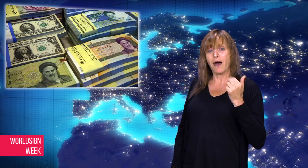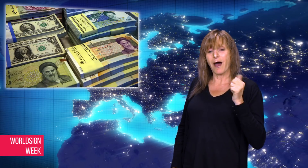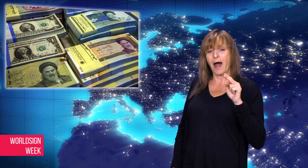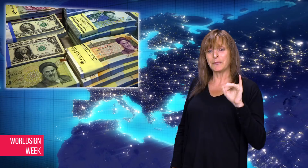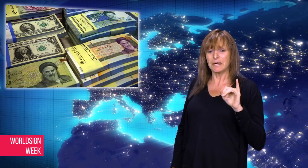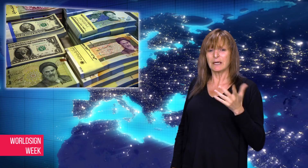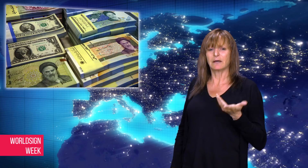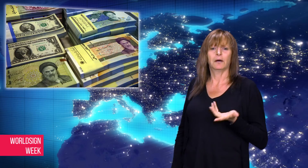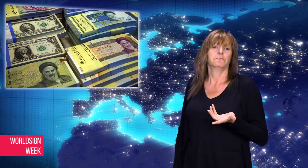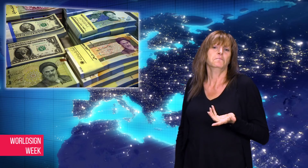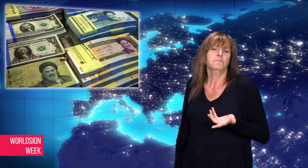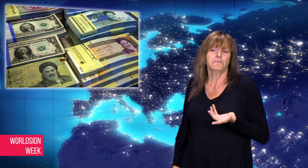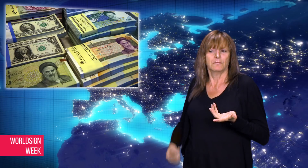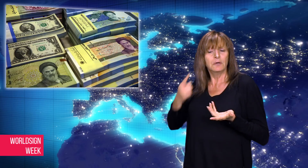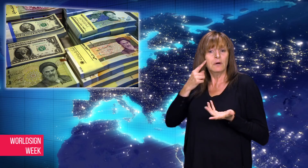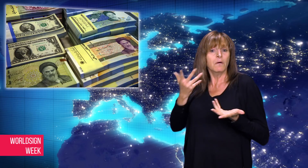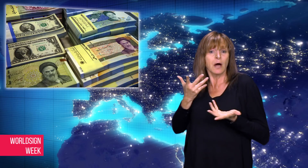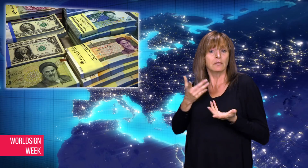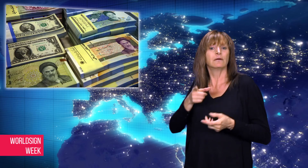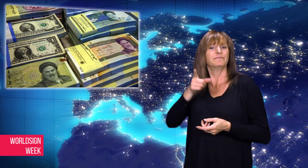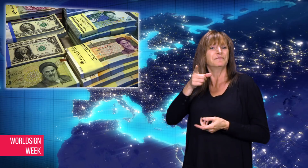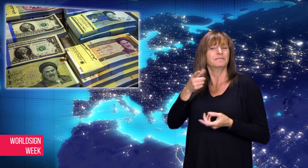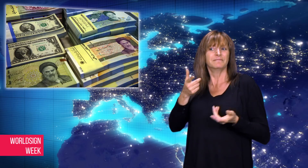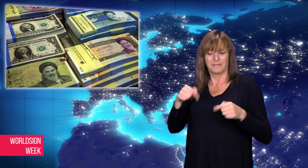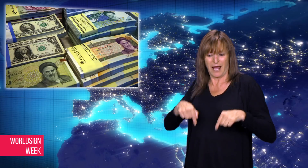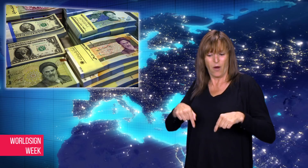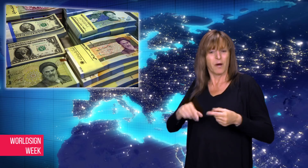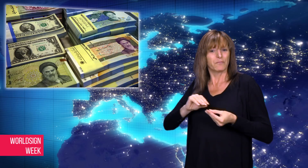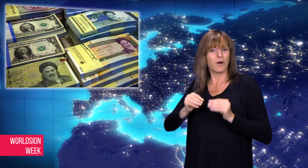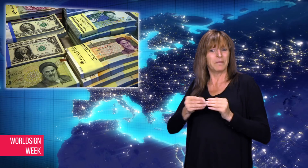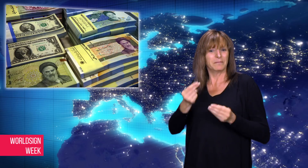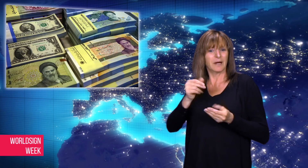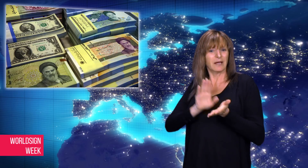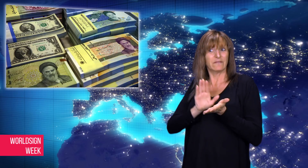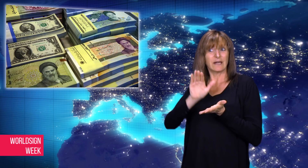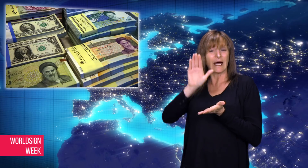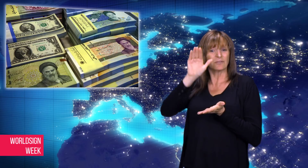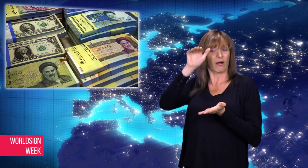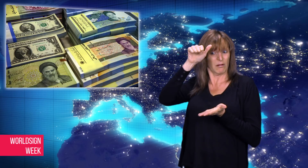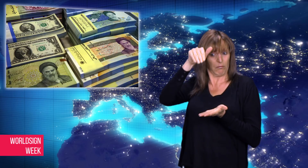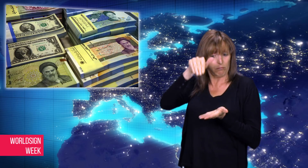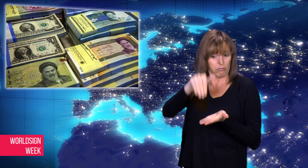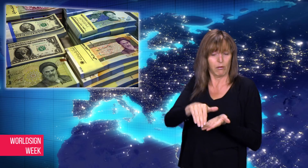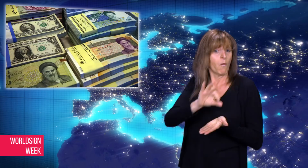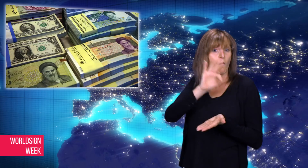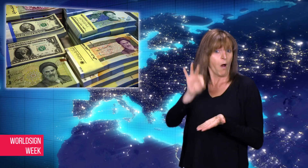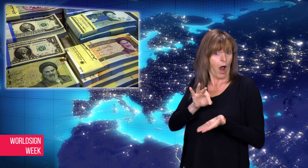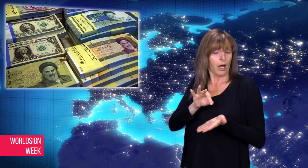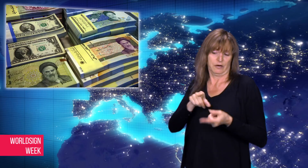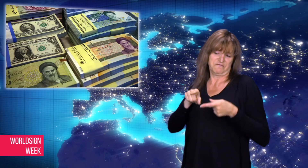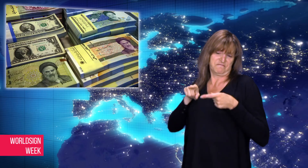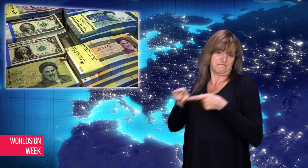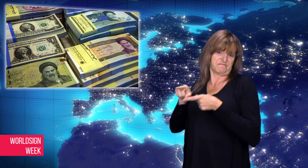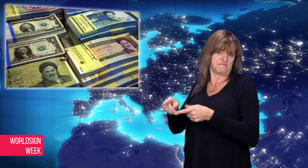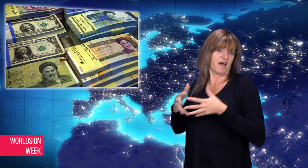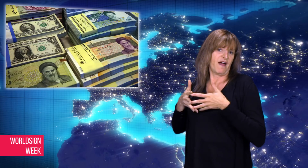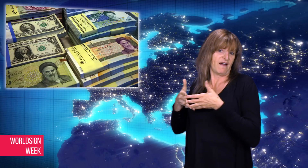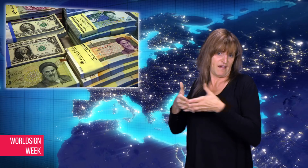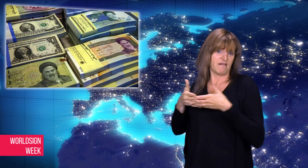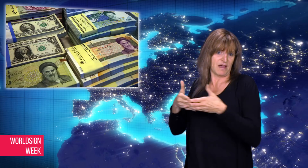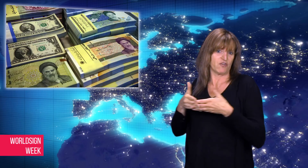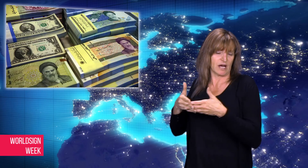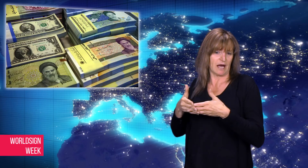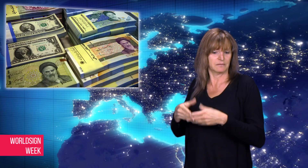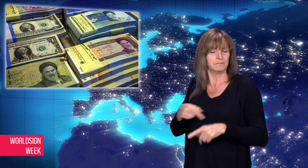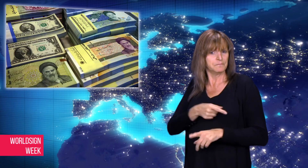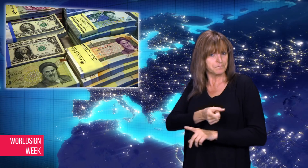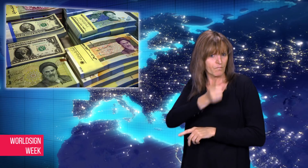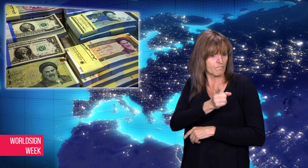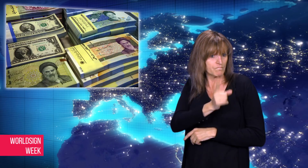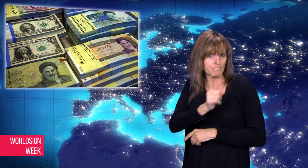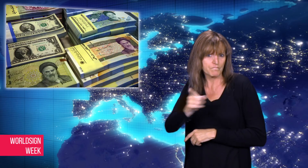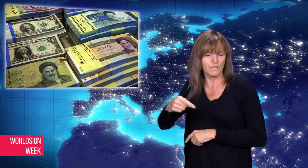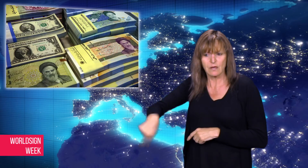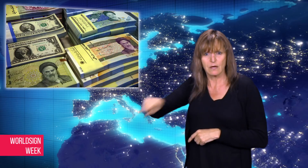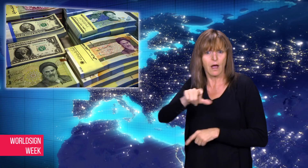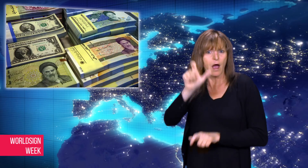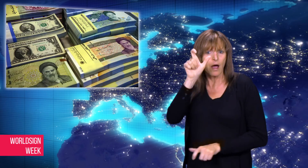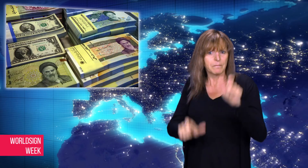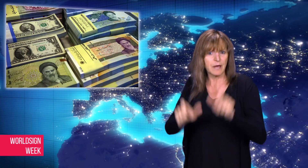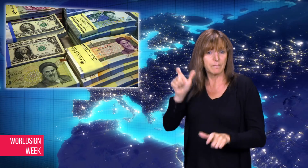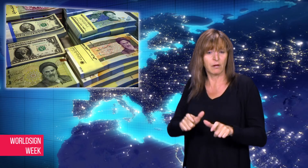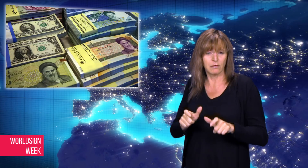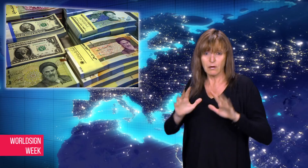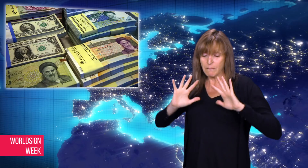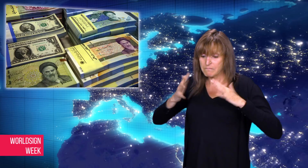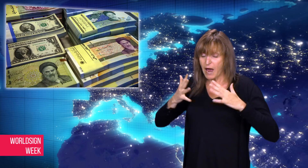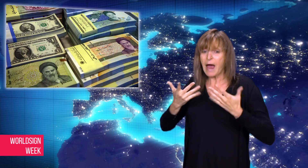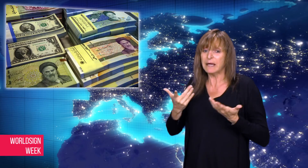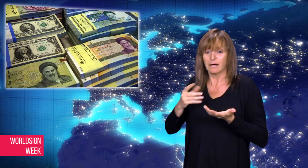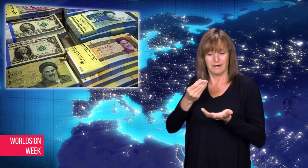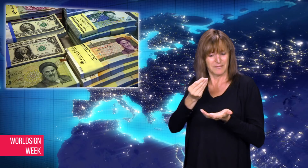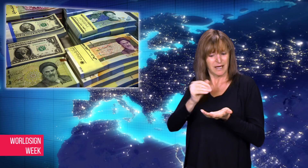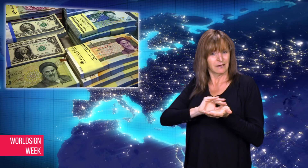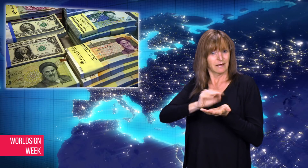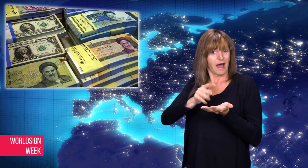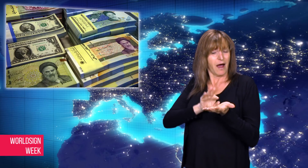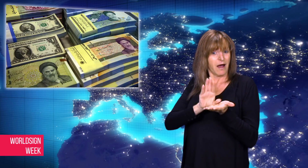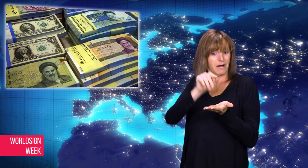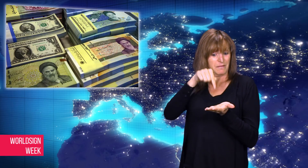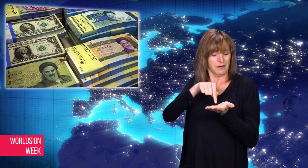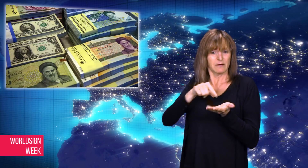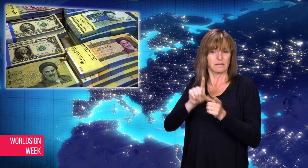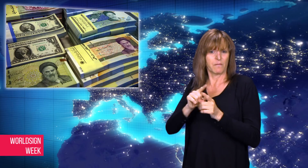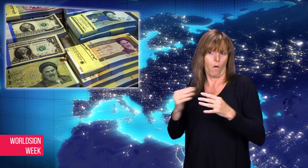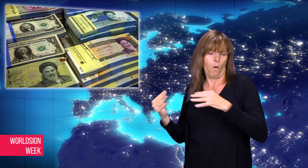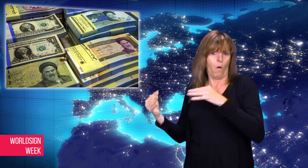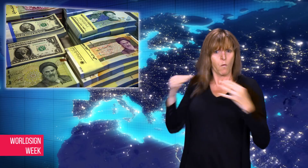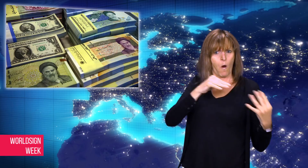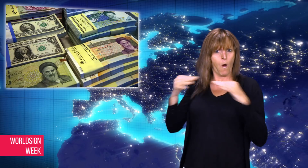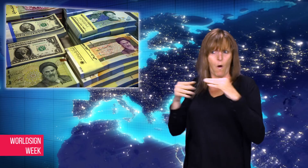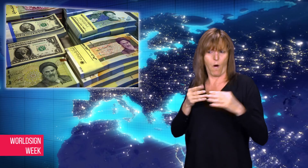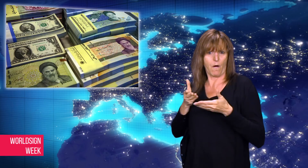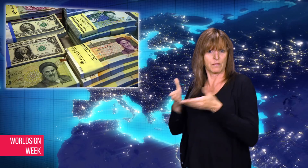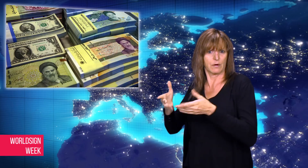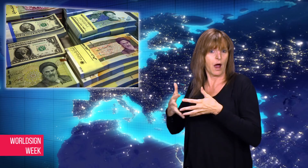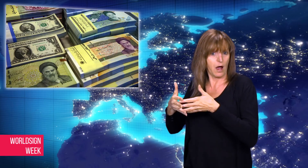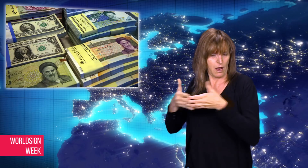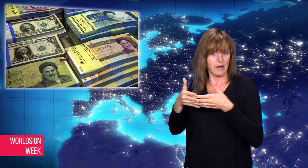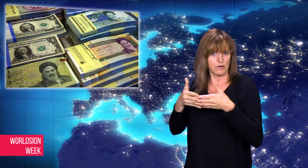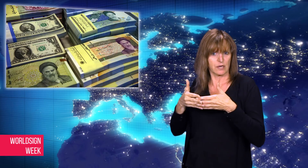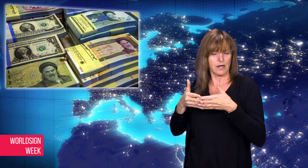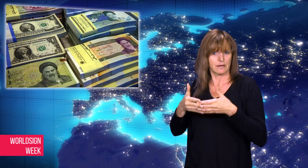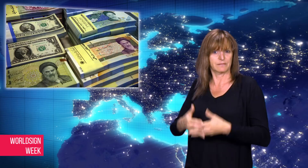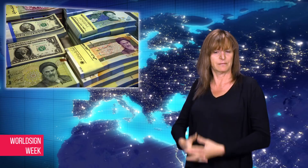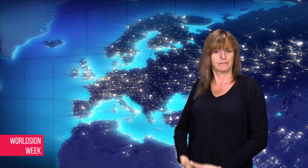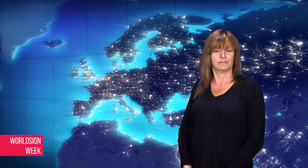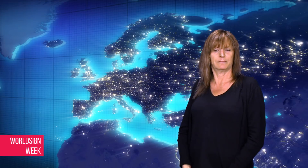people there may be an “economic war” with U.S.